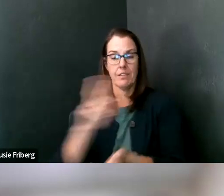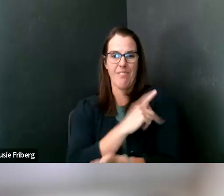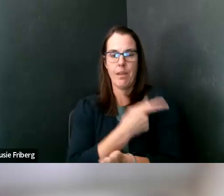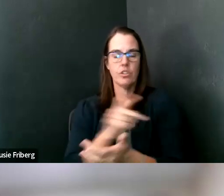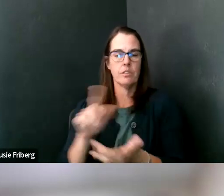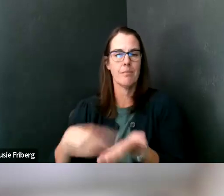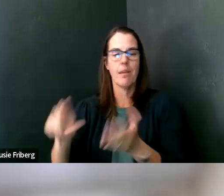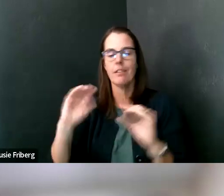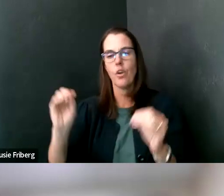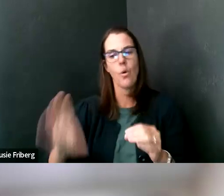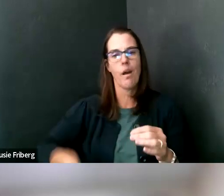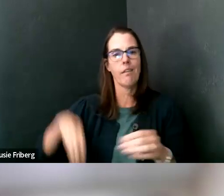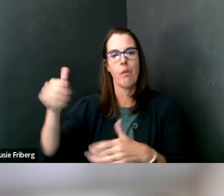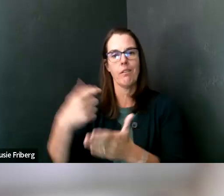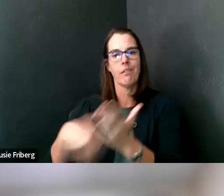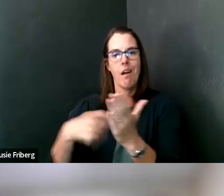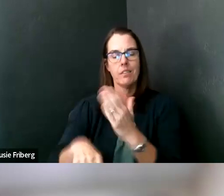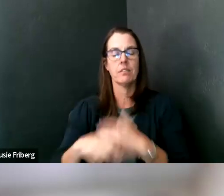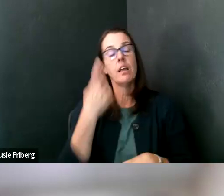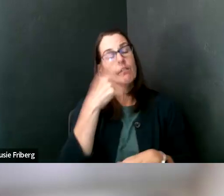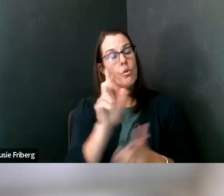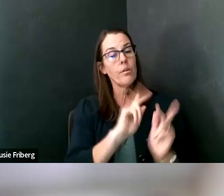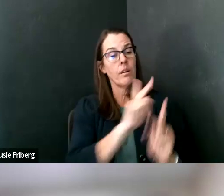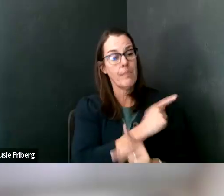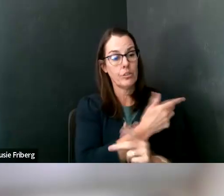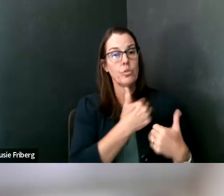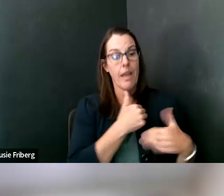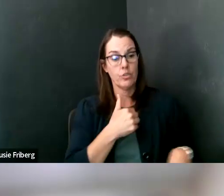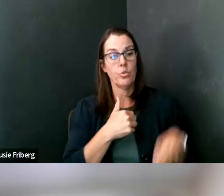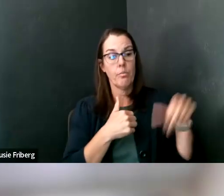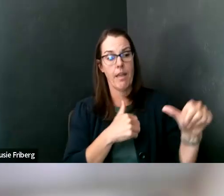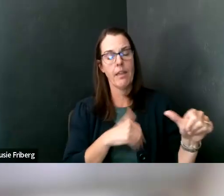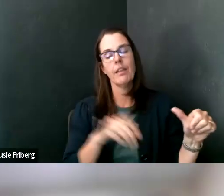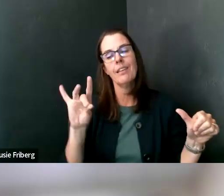for Keytruda. For those patients who did have out-of-pocket costs, approximately 80% of patients